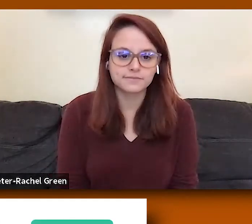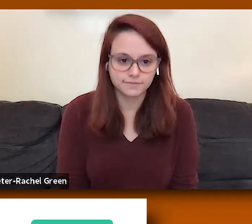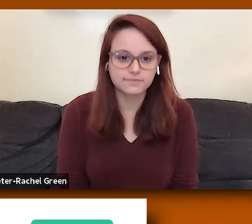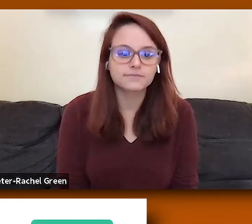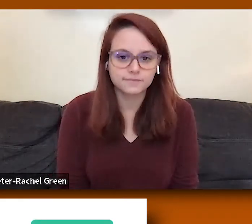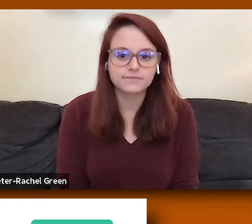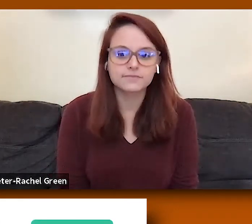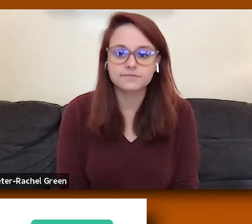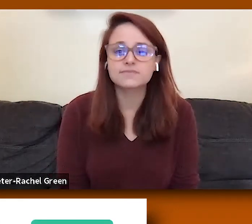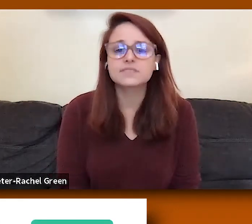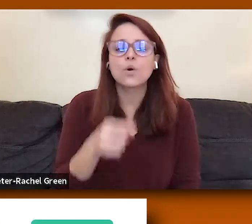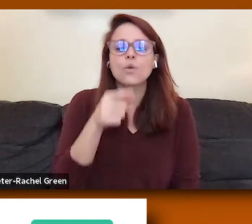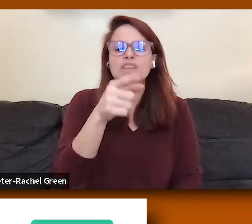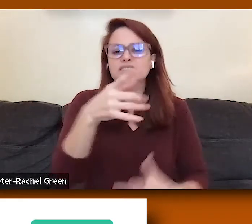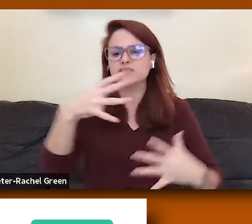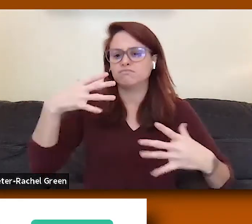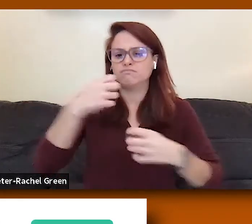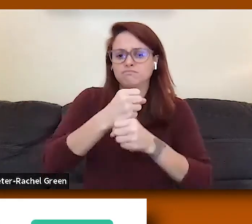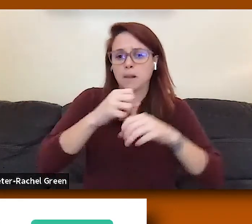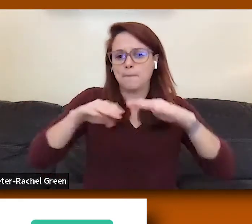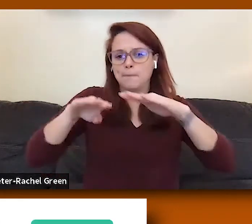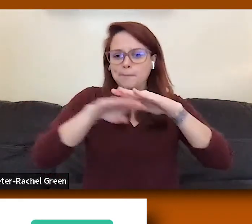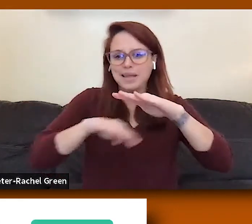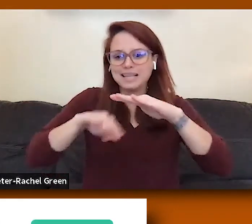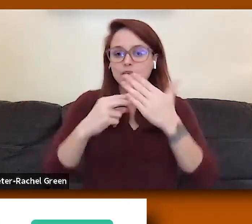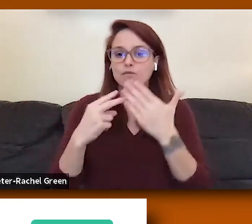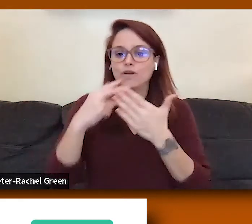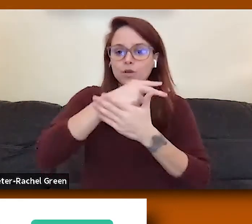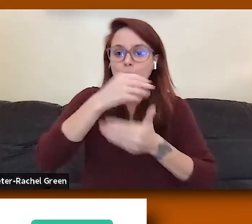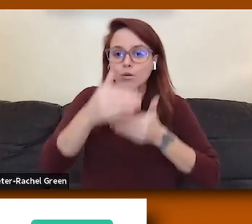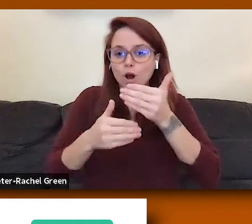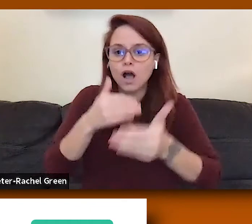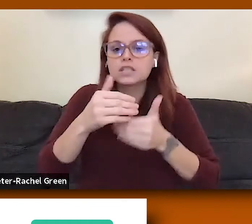So, this is a basic review process without talking about a specific sponsor.